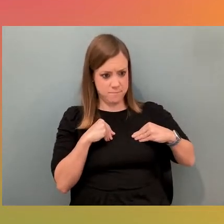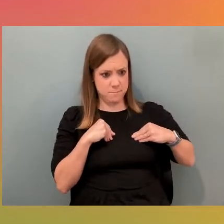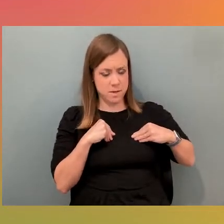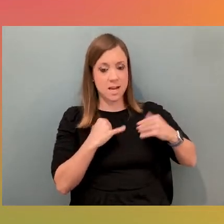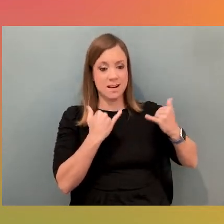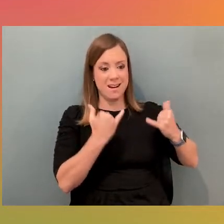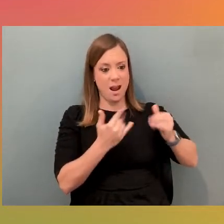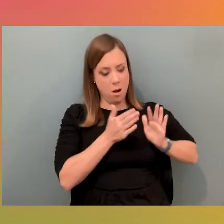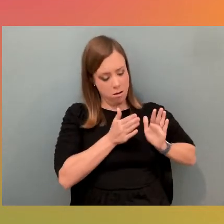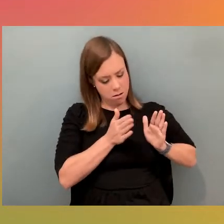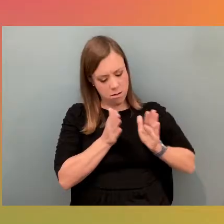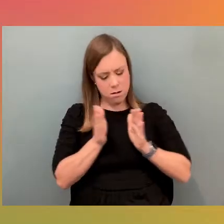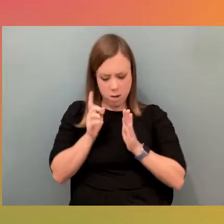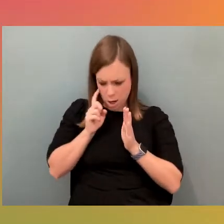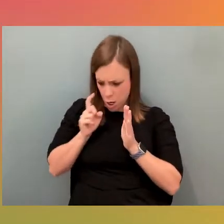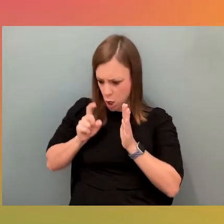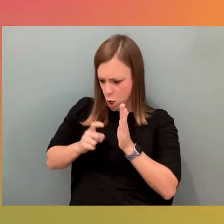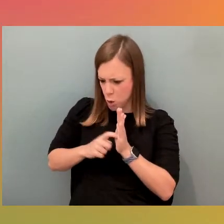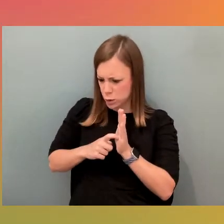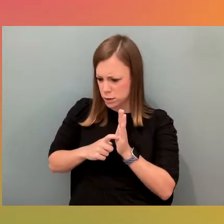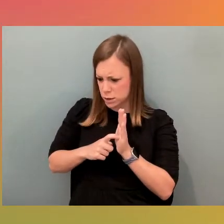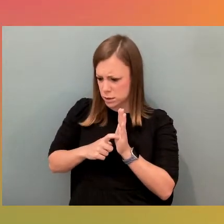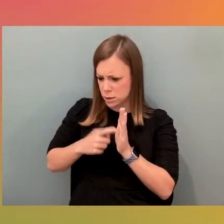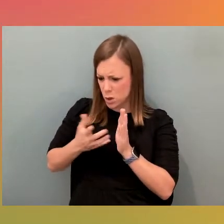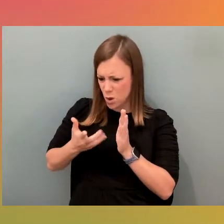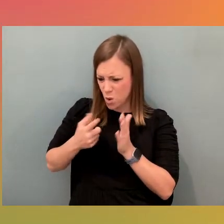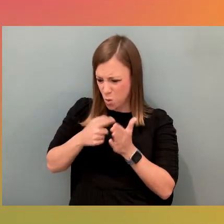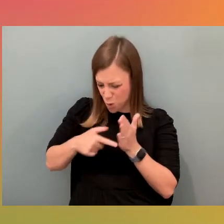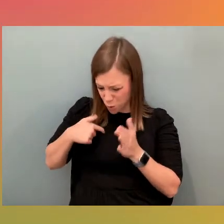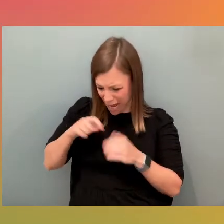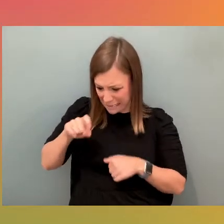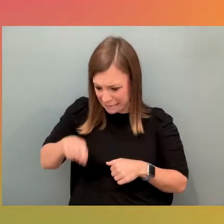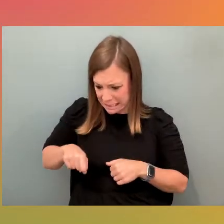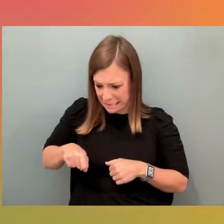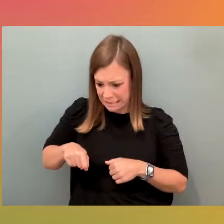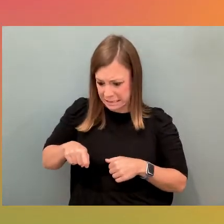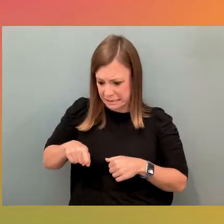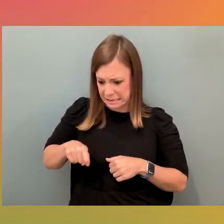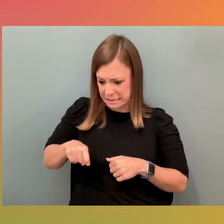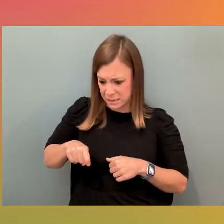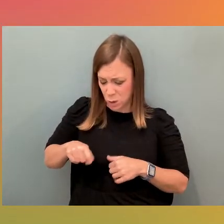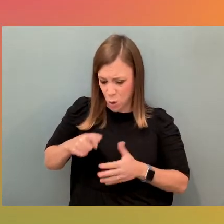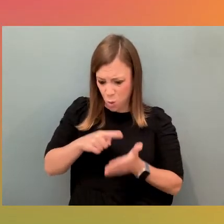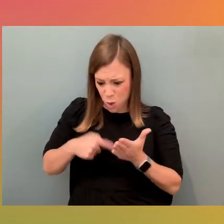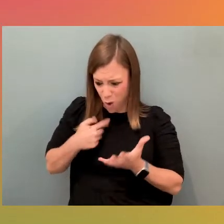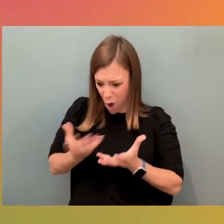WE WILL WORK WITH THAT.